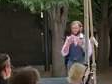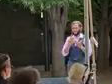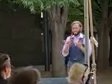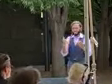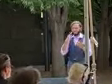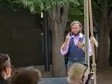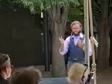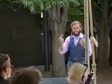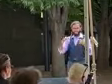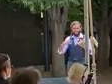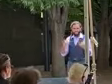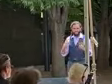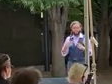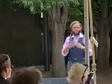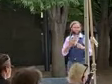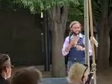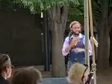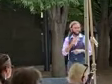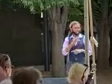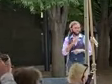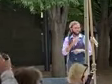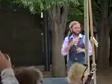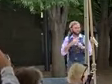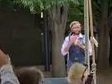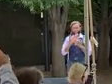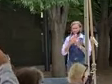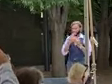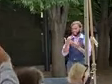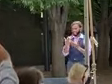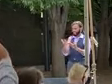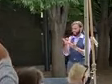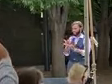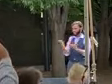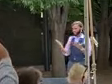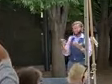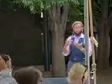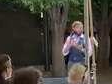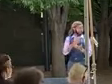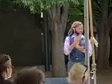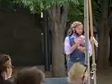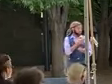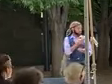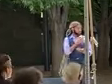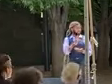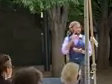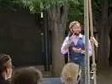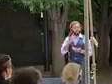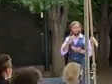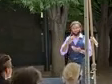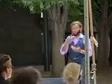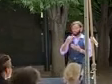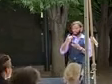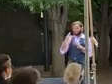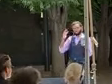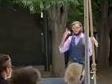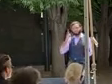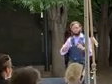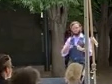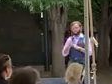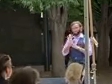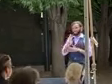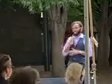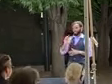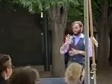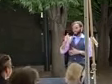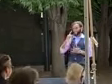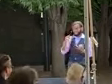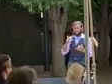and thank you, Chris for agreeing to be master of ceremonies today and thank you all for being here.